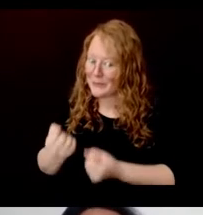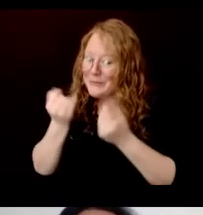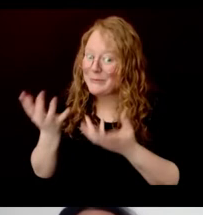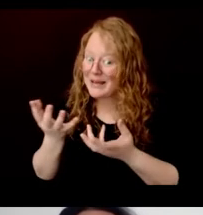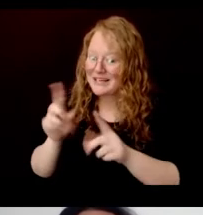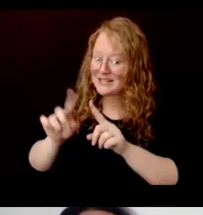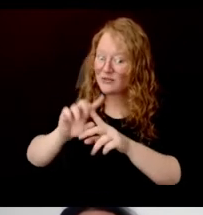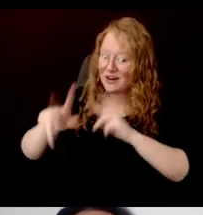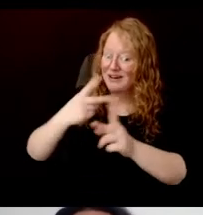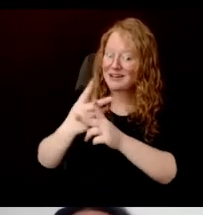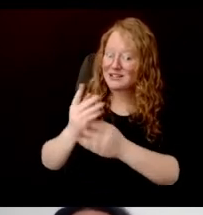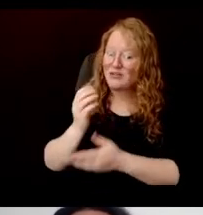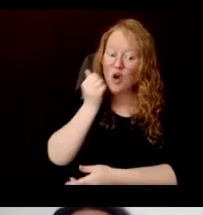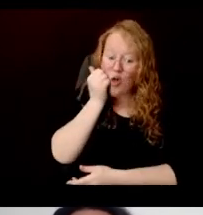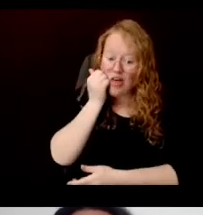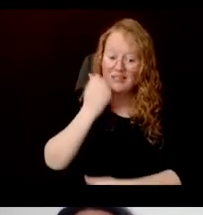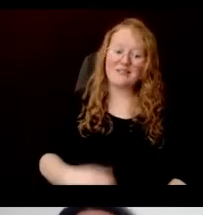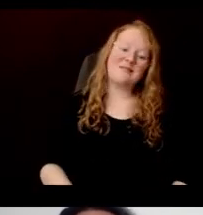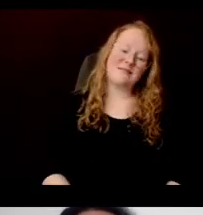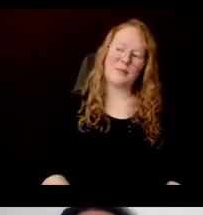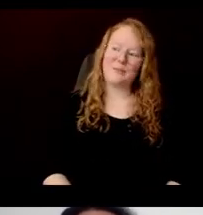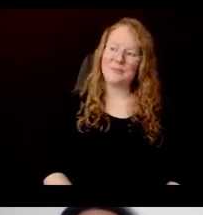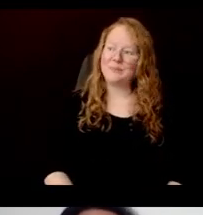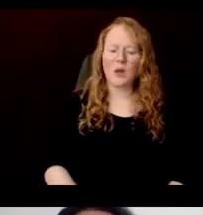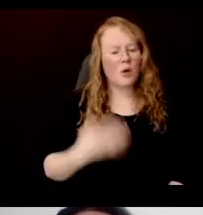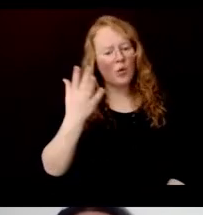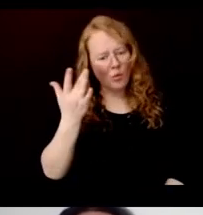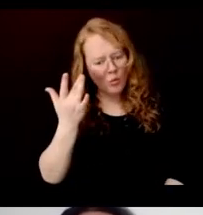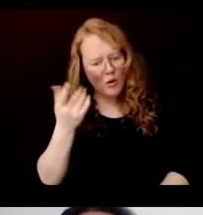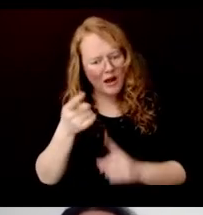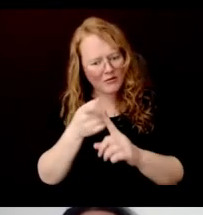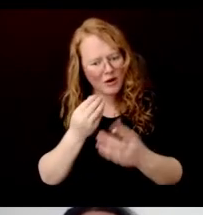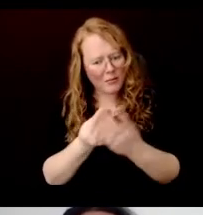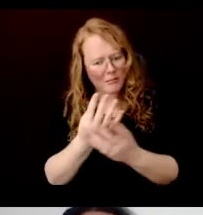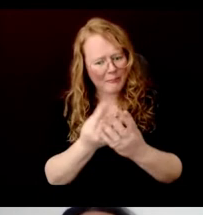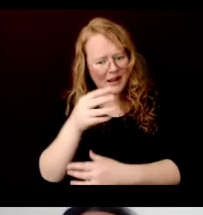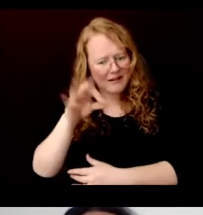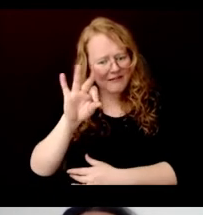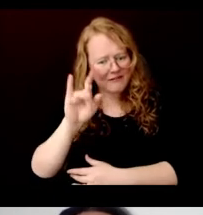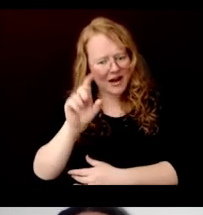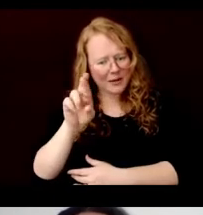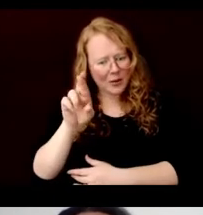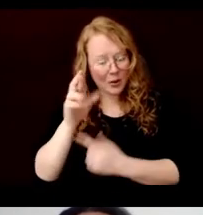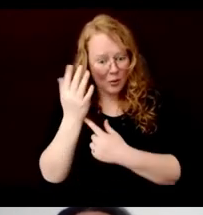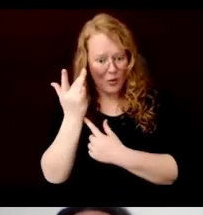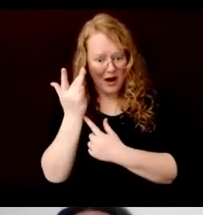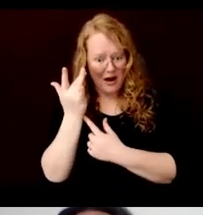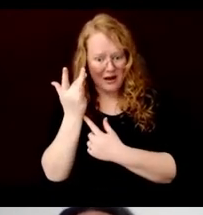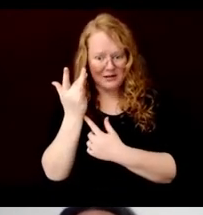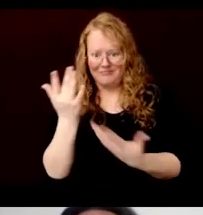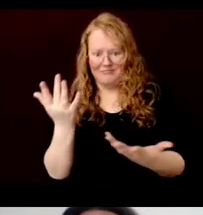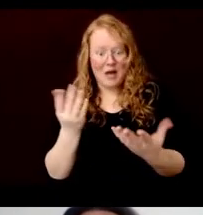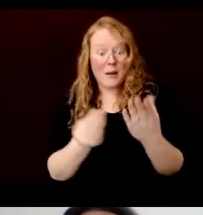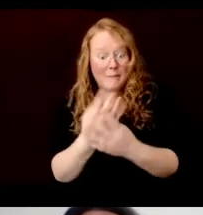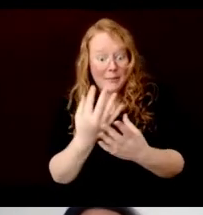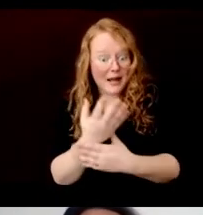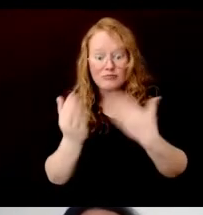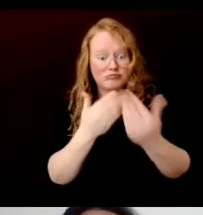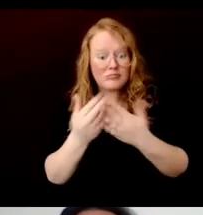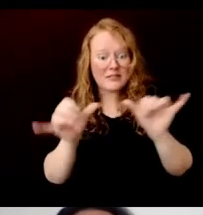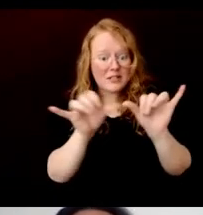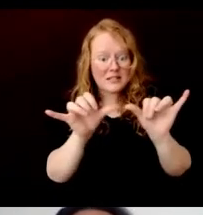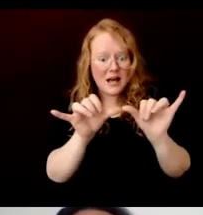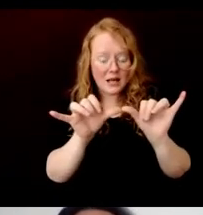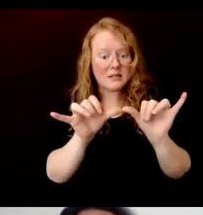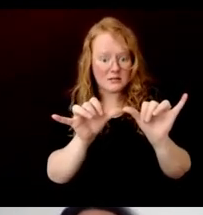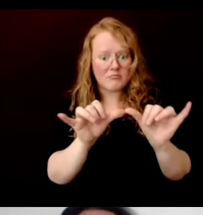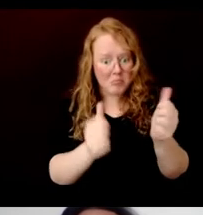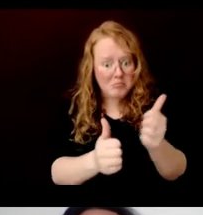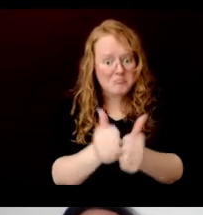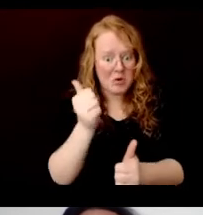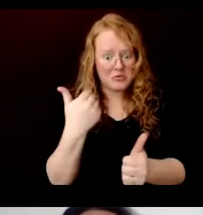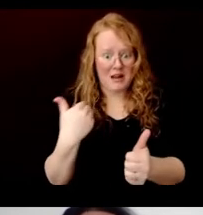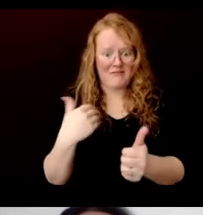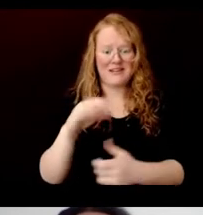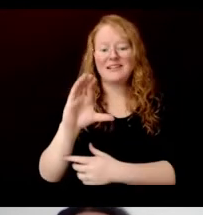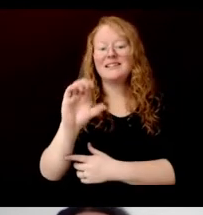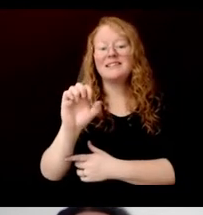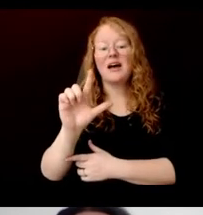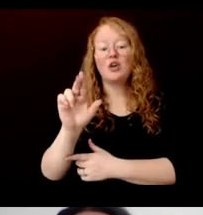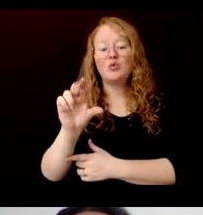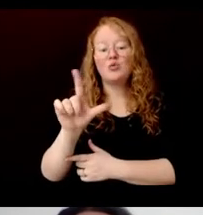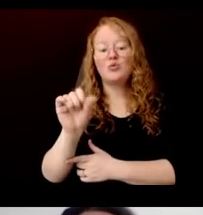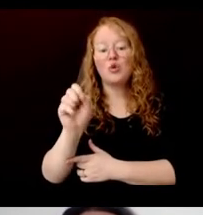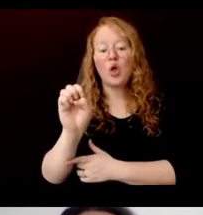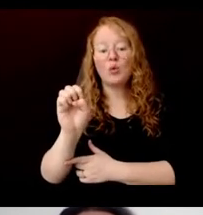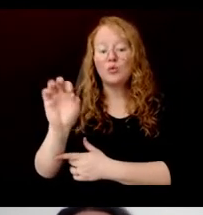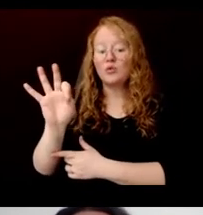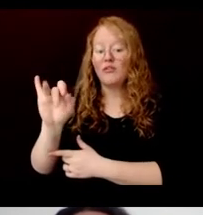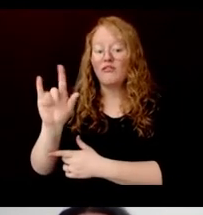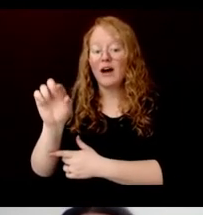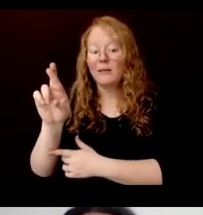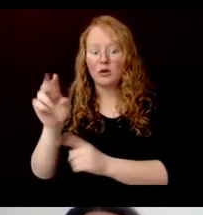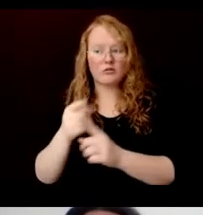The reason that they are made from plant fibers is that plants, regardless of their size, are chiefly composed of cellulous fiber...from the largest trees down to the smallest herbs.